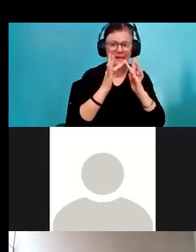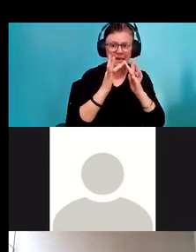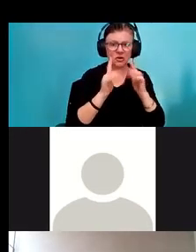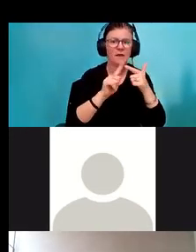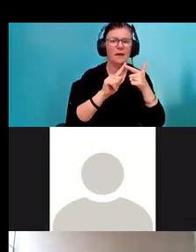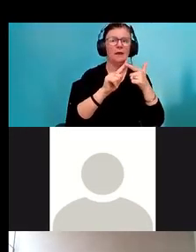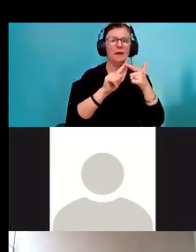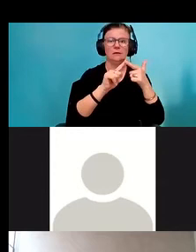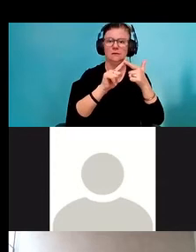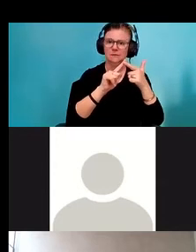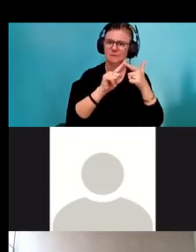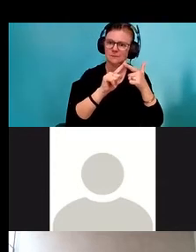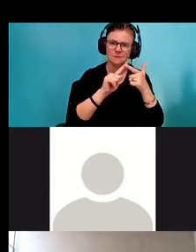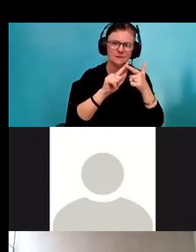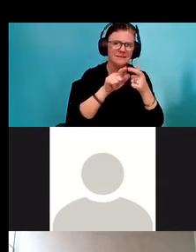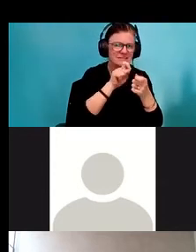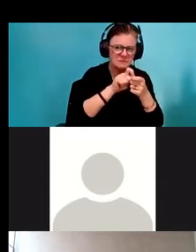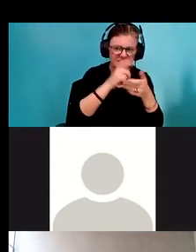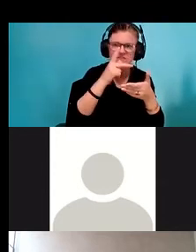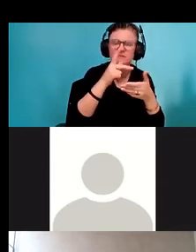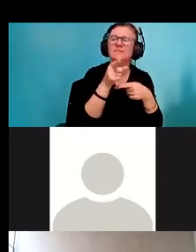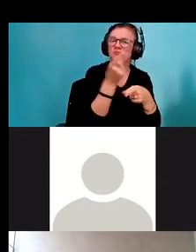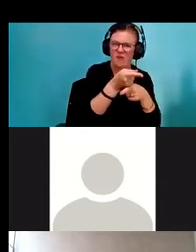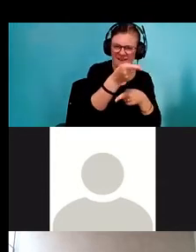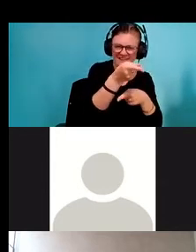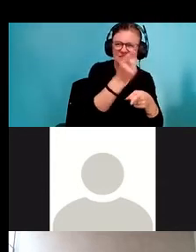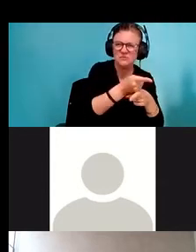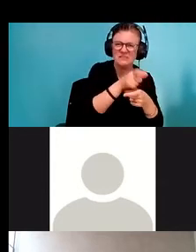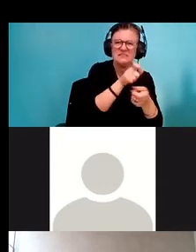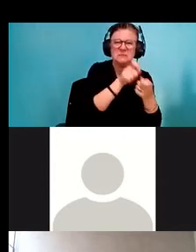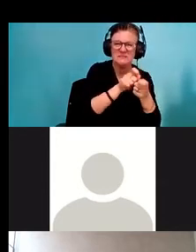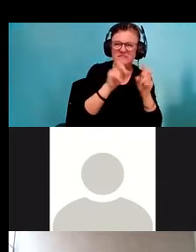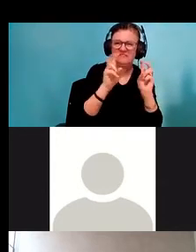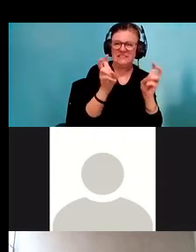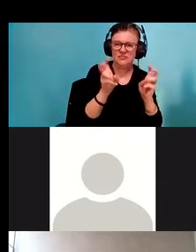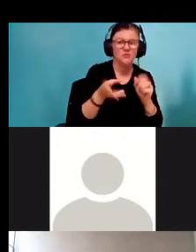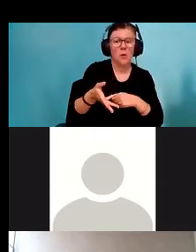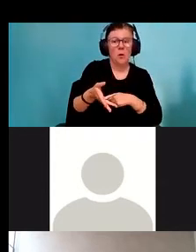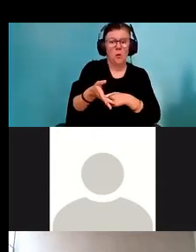Specific issues. Yeah, what they can do now that they couldn't have done before.